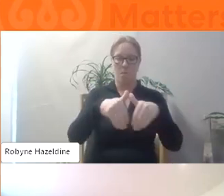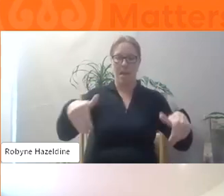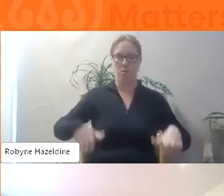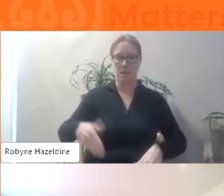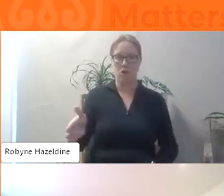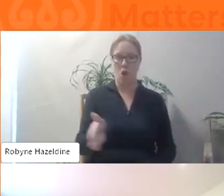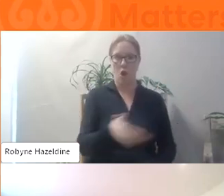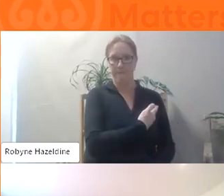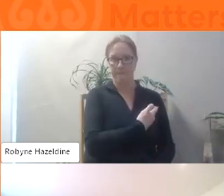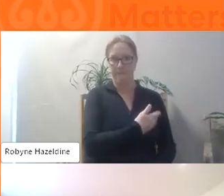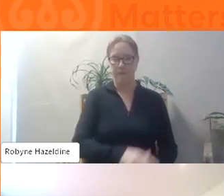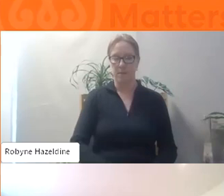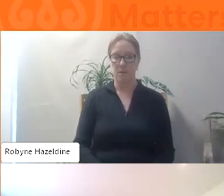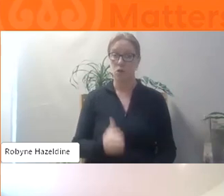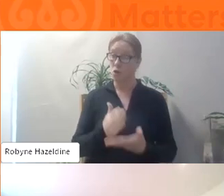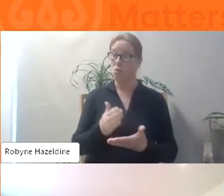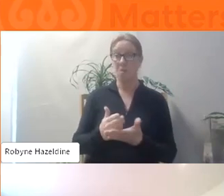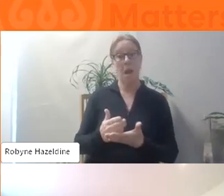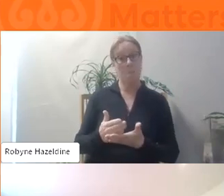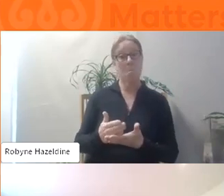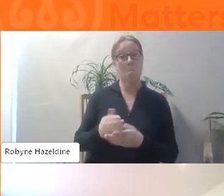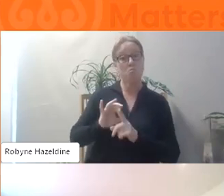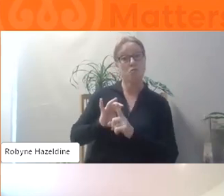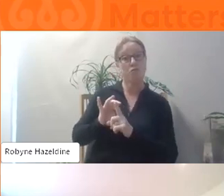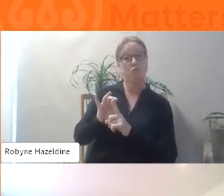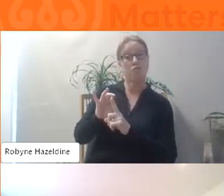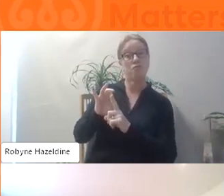So I guess we have come a long way with inclusive education over